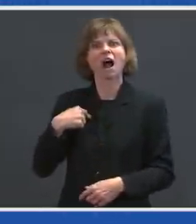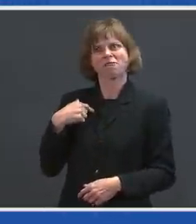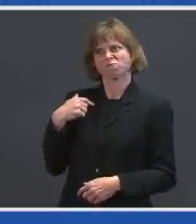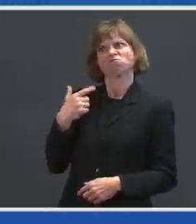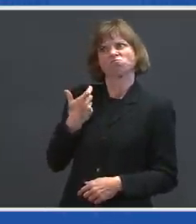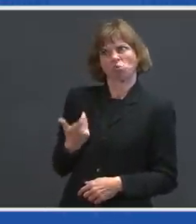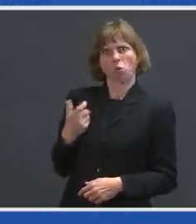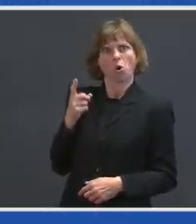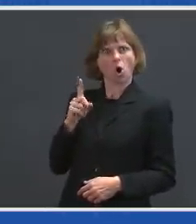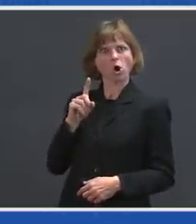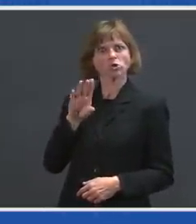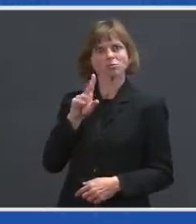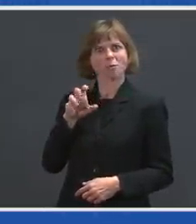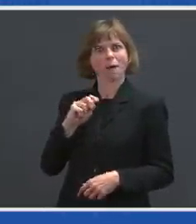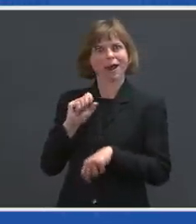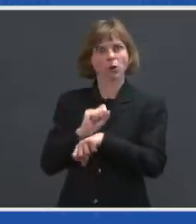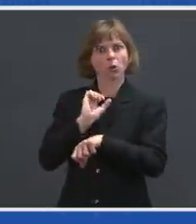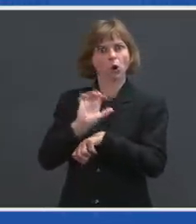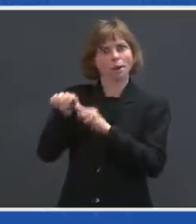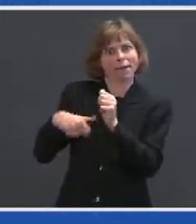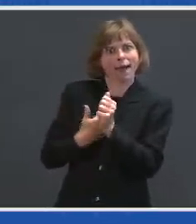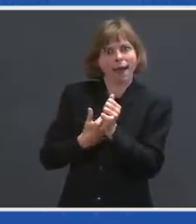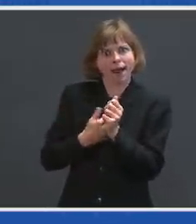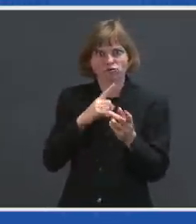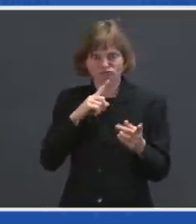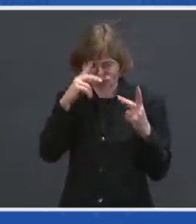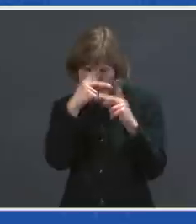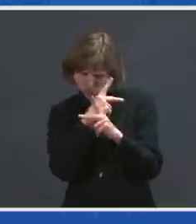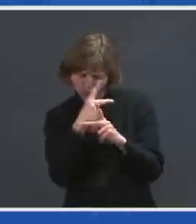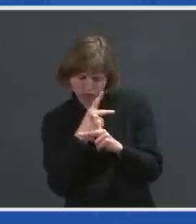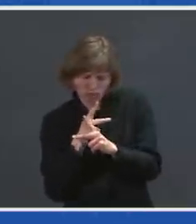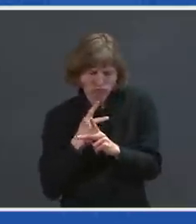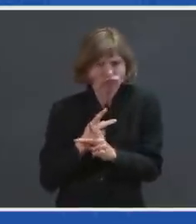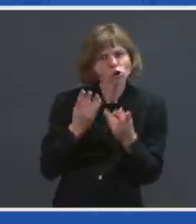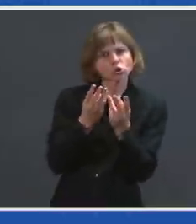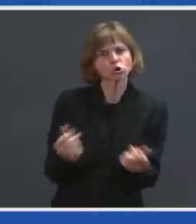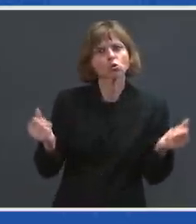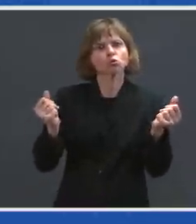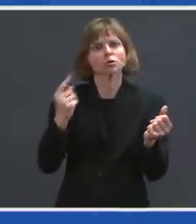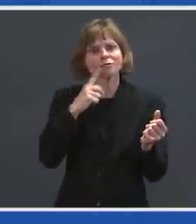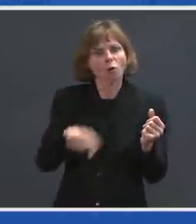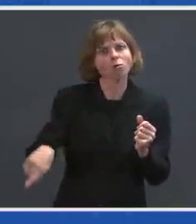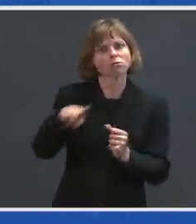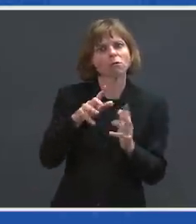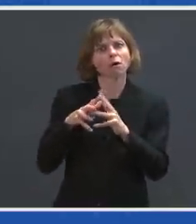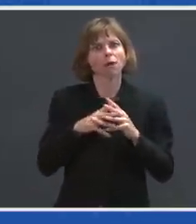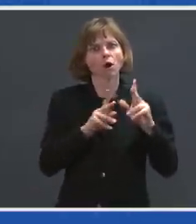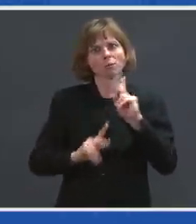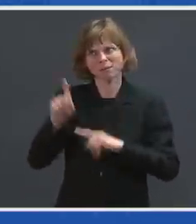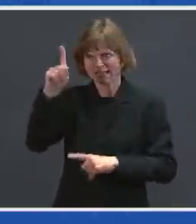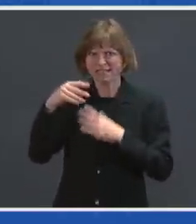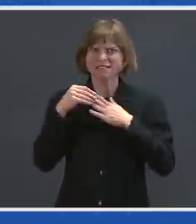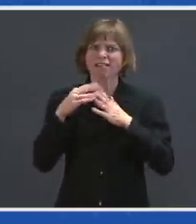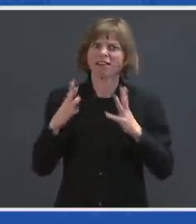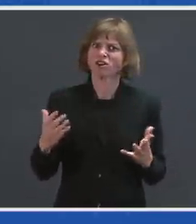hammering out solutions for the American people. He's a leader with the humility to seek expertise and science